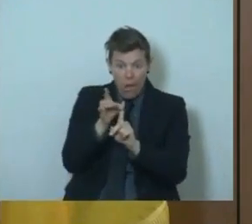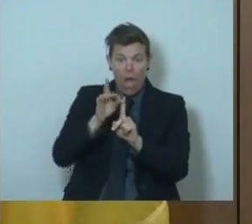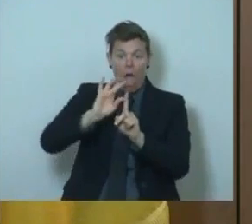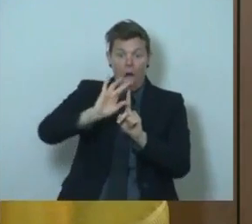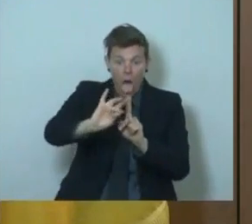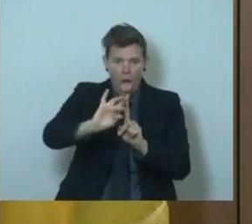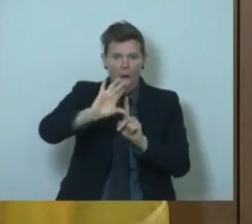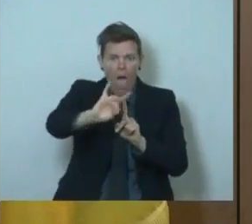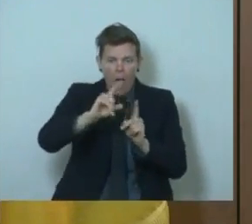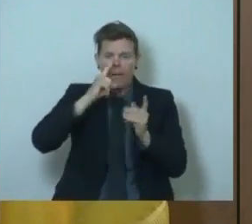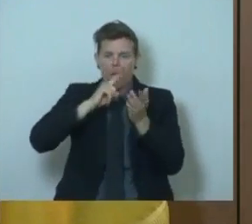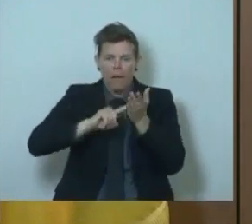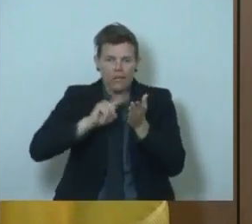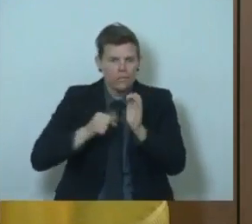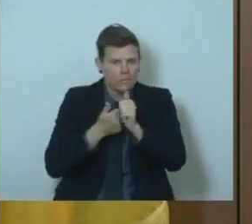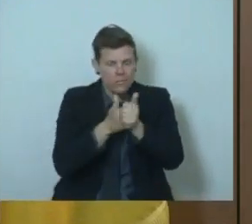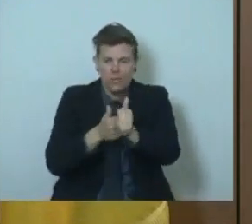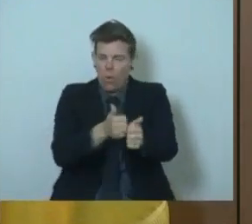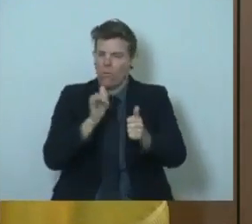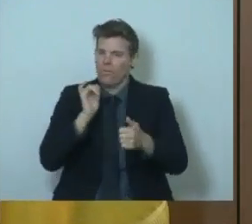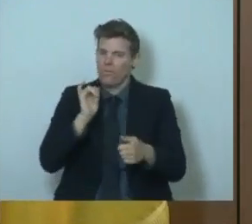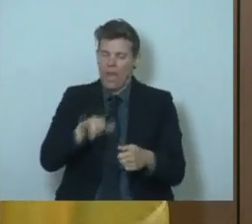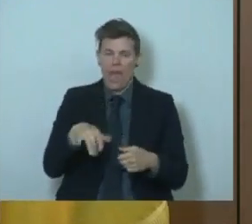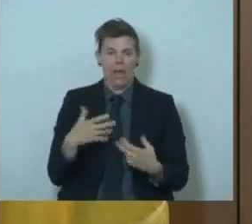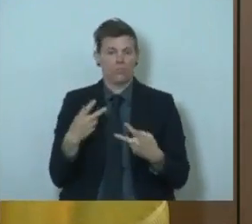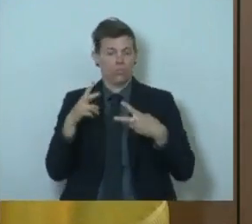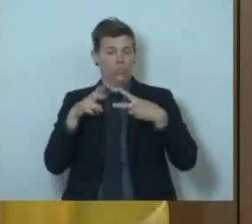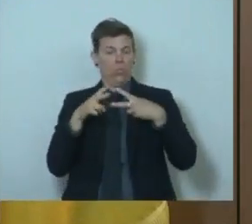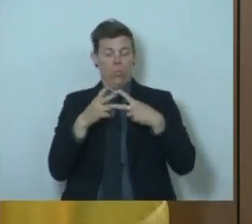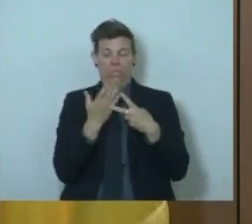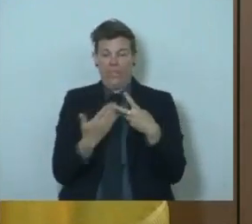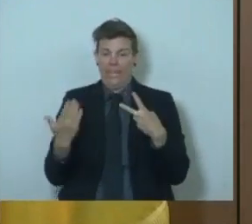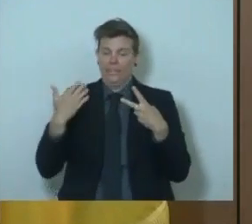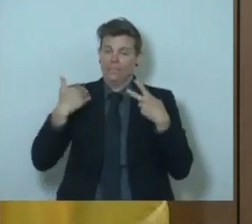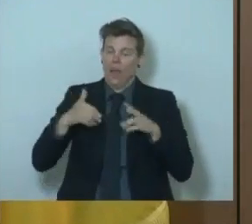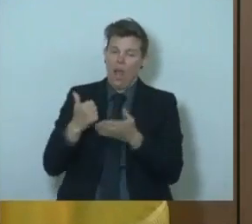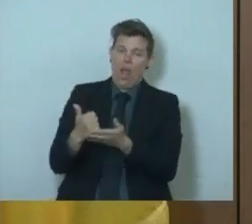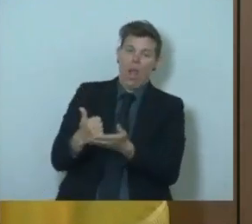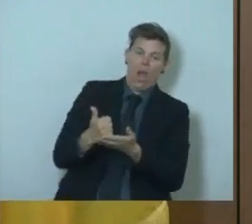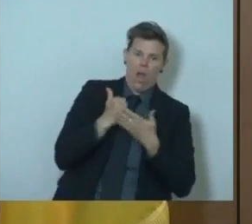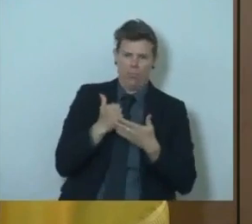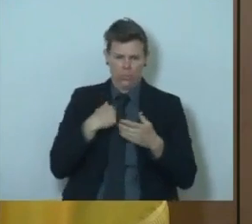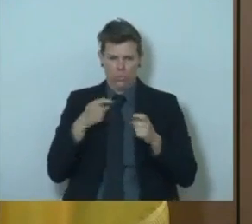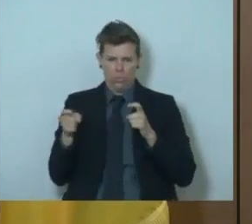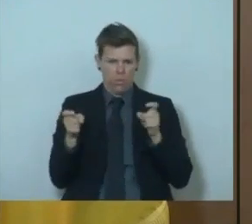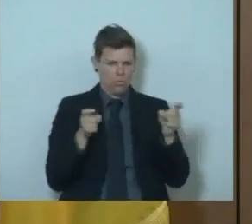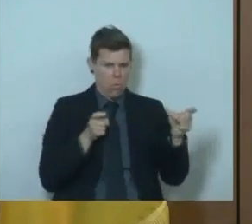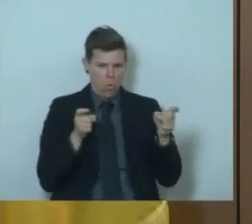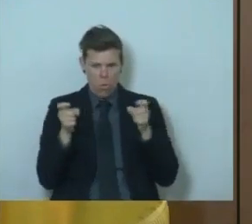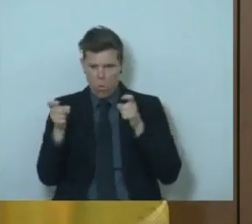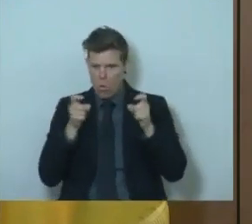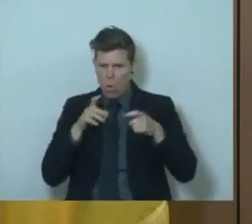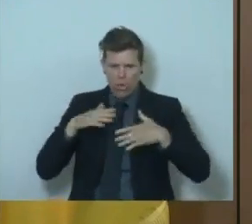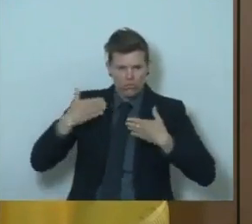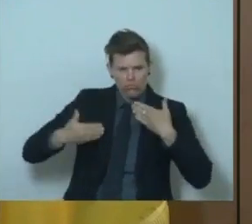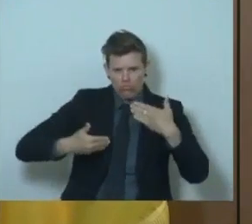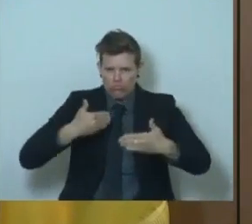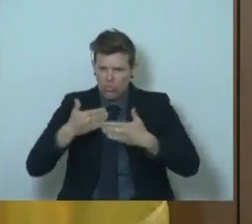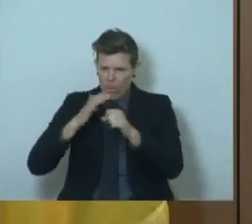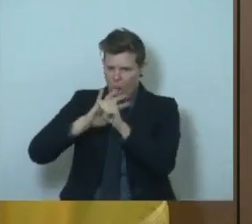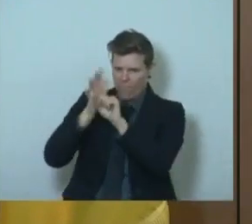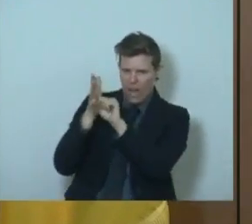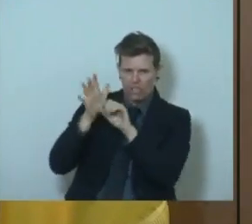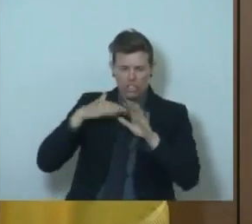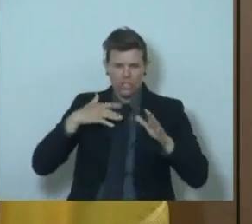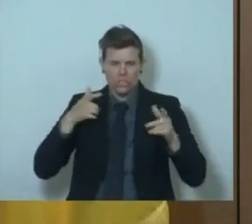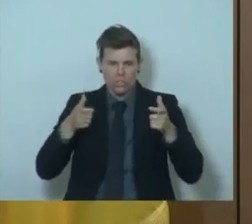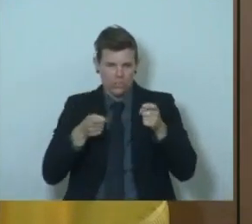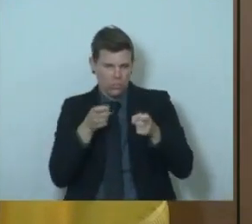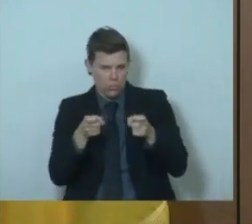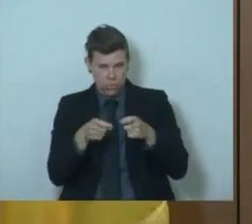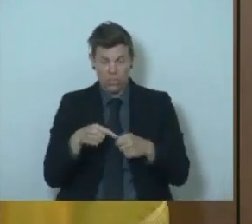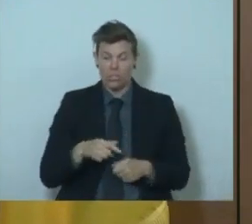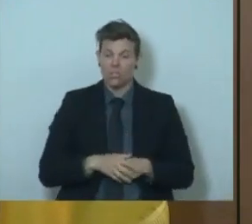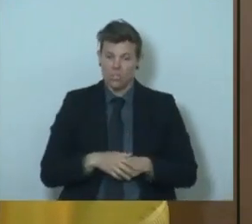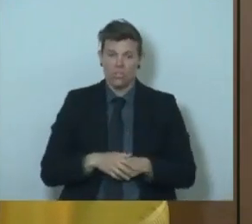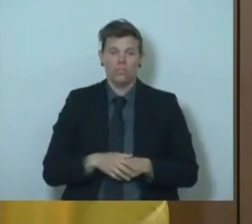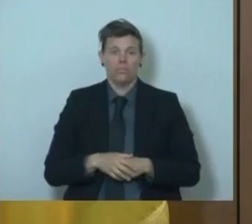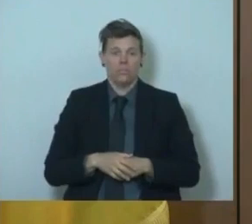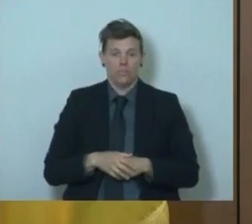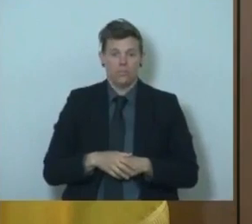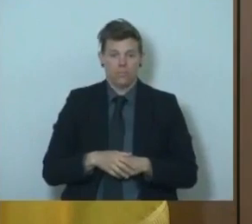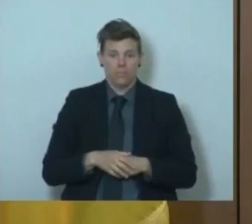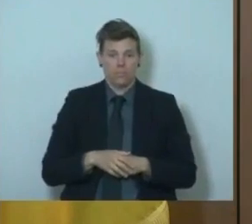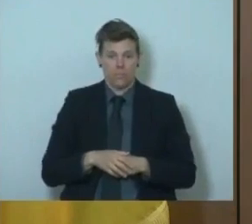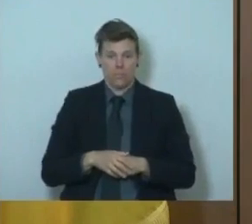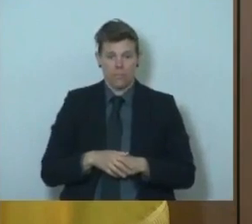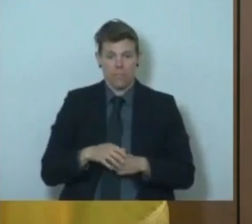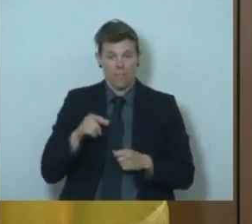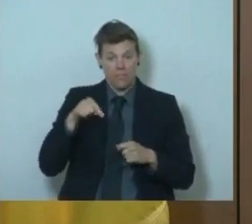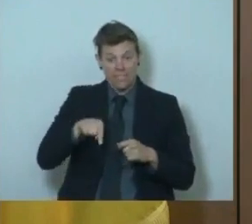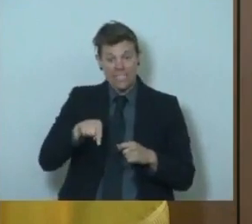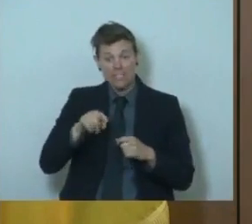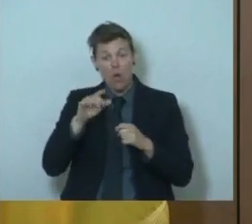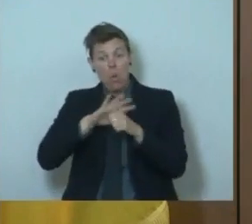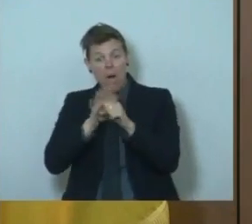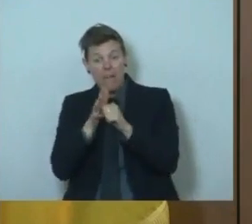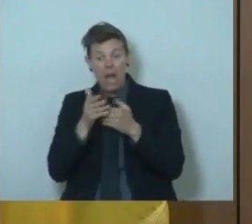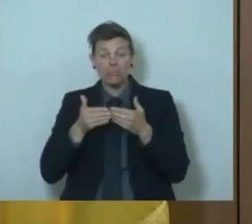THE TRACING WORK WE ARE DOING AND AUTOMATION EFFORTS IN TRAINNG OF NEW PERSONNEL, THOSE ARE THE THINGS THAT ALLOW US TO MANAGE THIS ENTIRE EFFORT FOR THE LIFE OF THE PANDEMIC, WHICH,